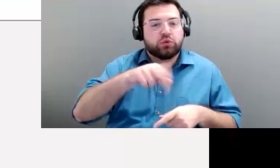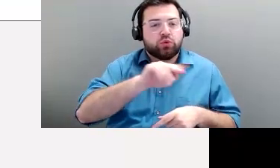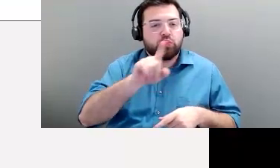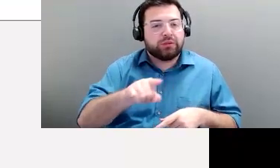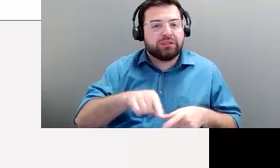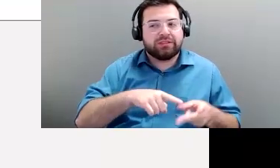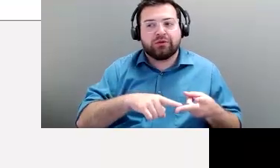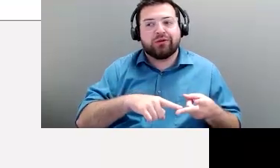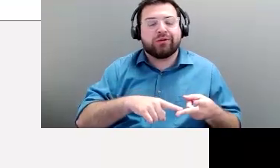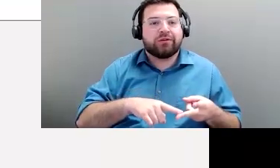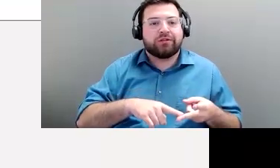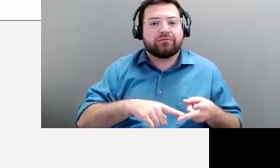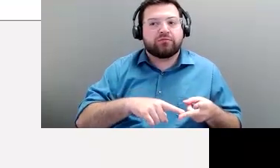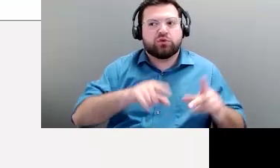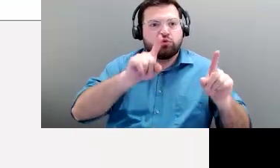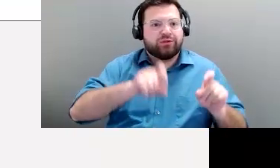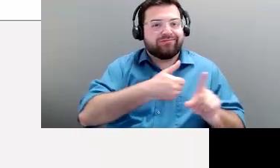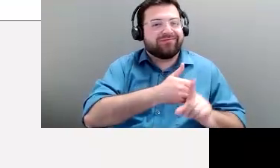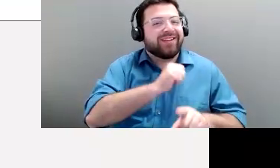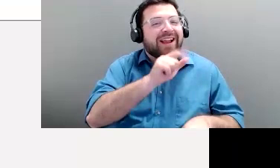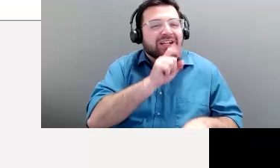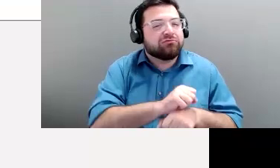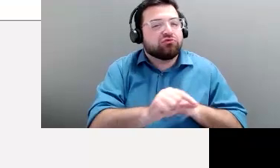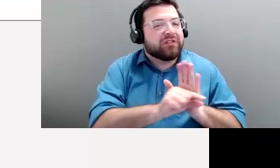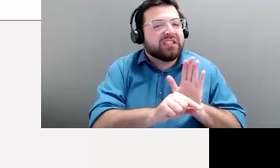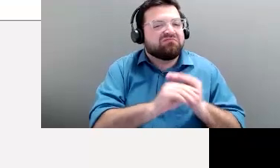You can use this to gather information or feedback from students.